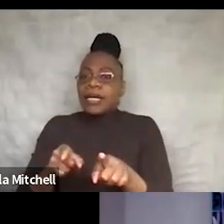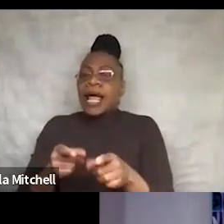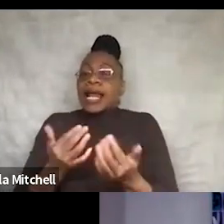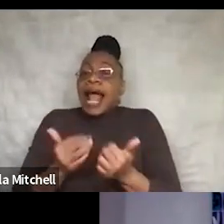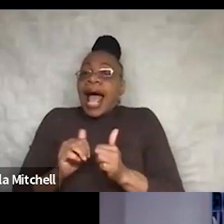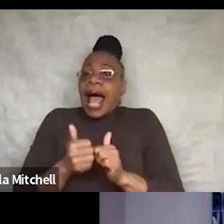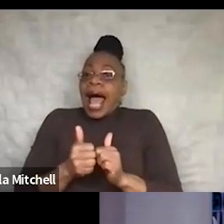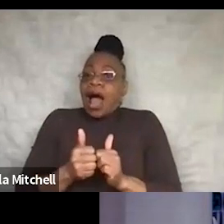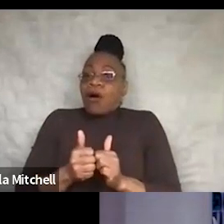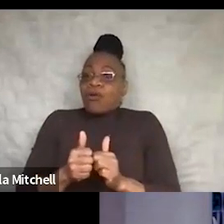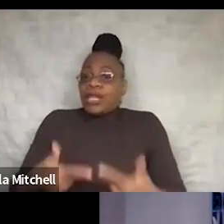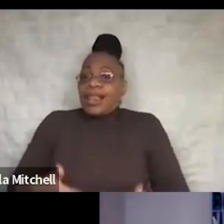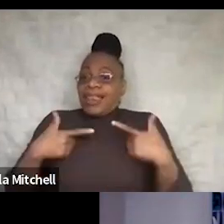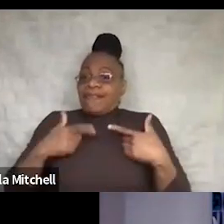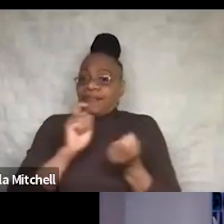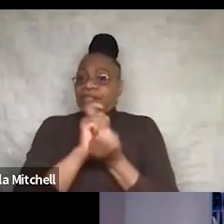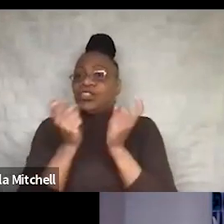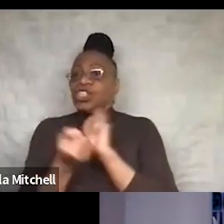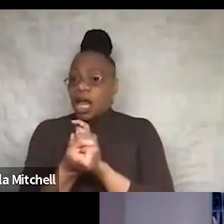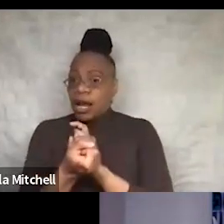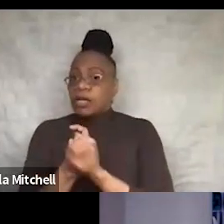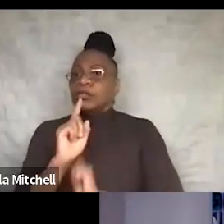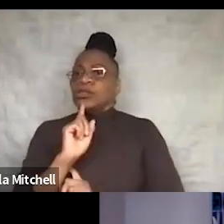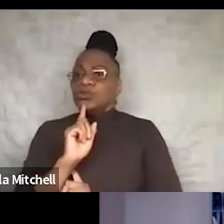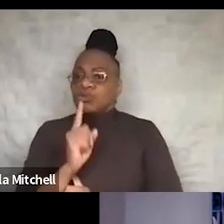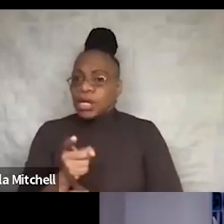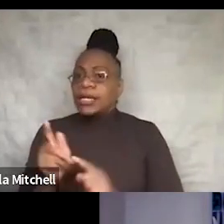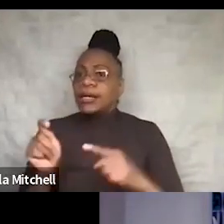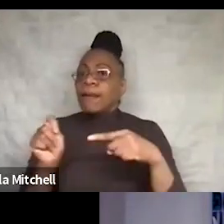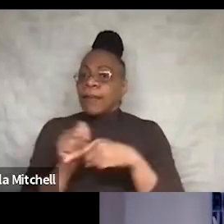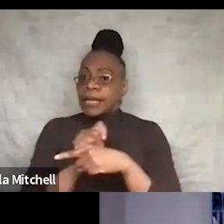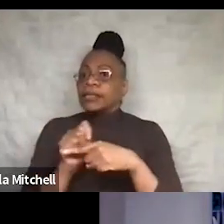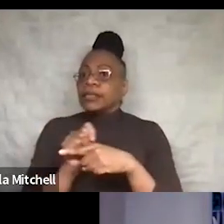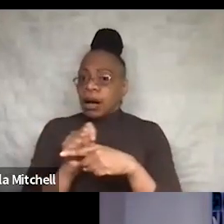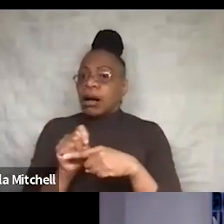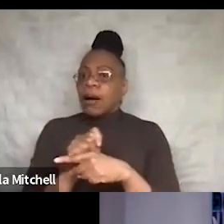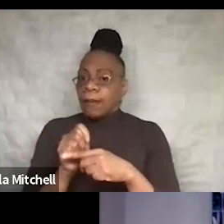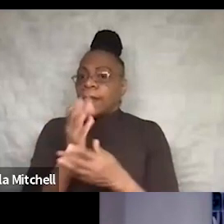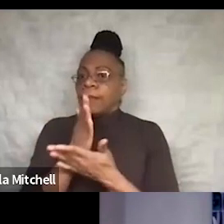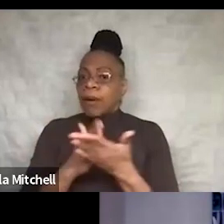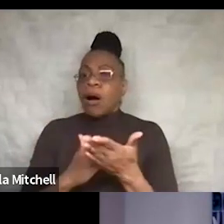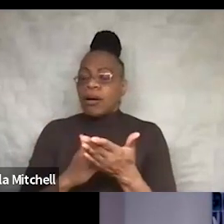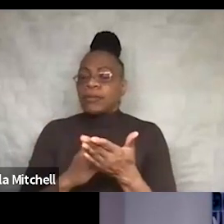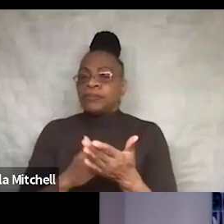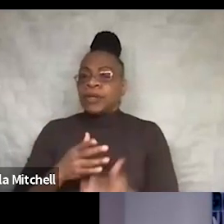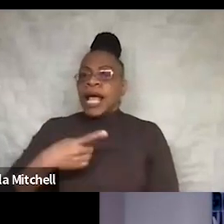You know, so that's just in a real practical sense. And, you know, we serve thousands of people,